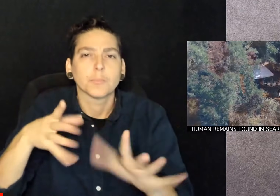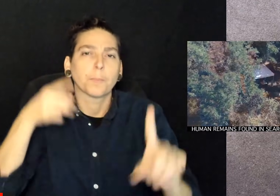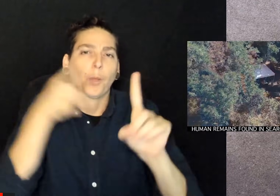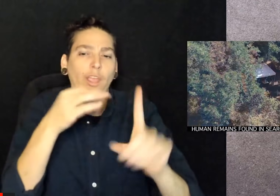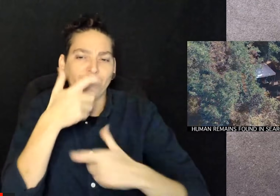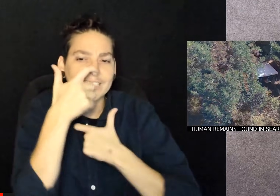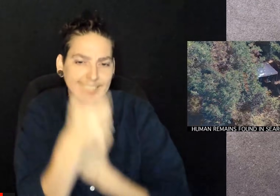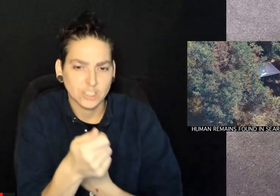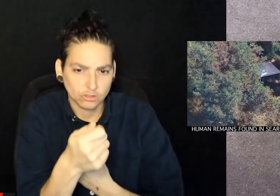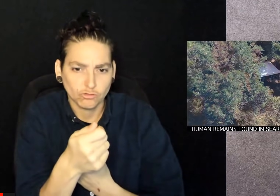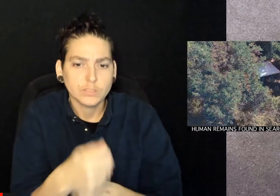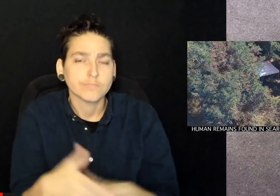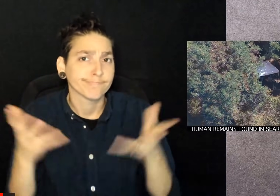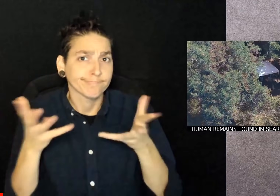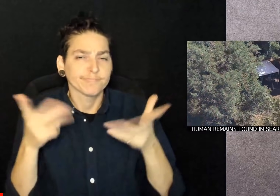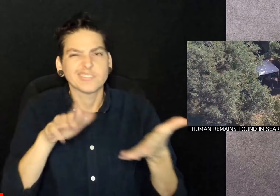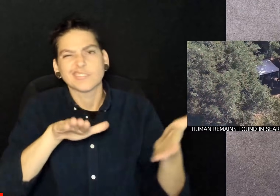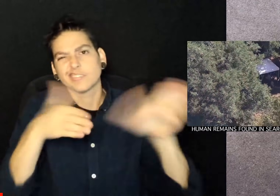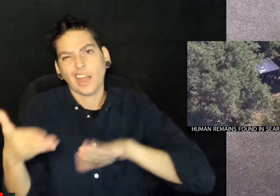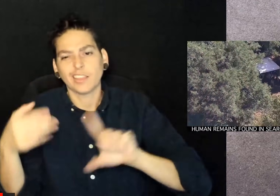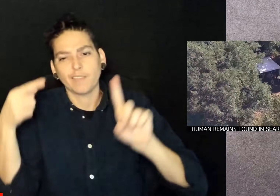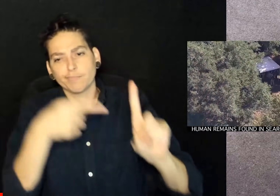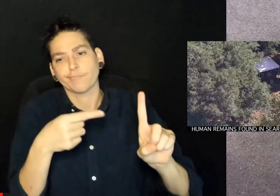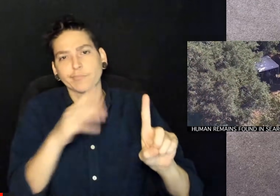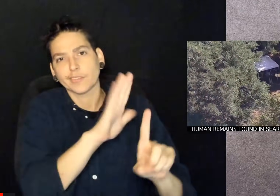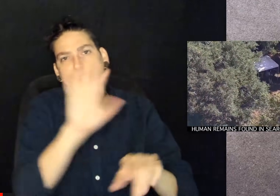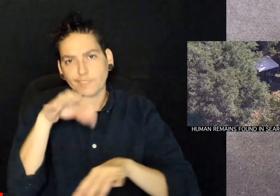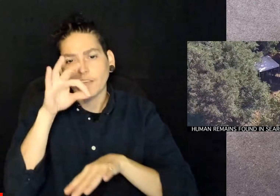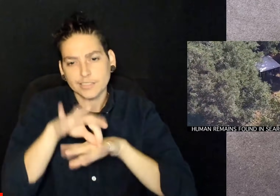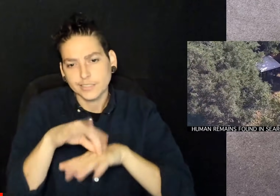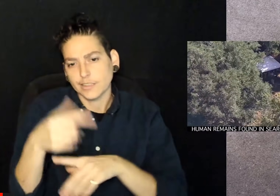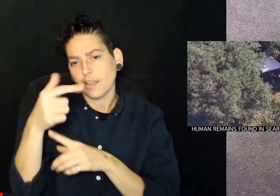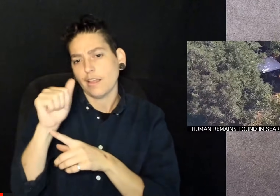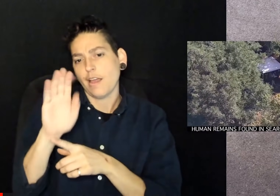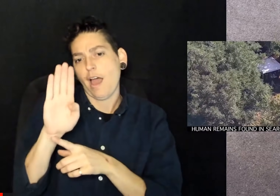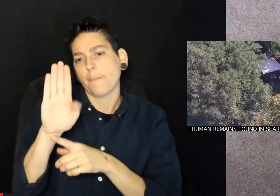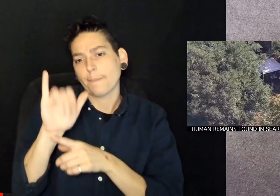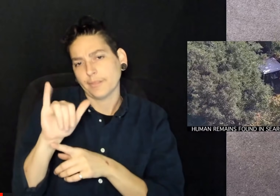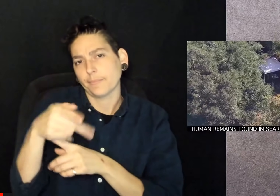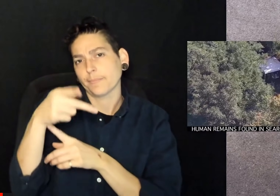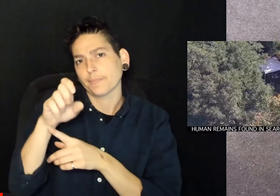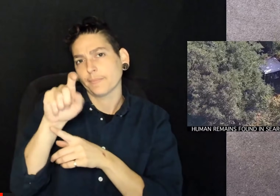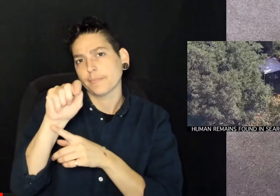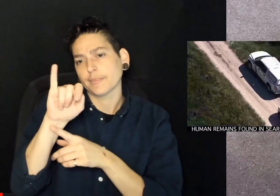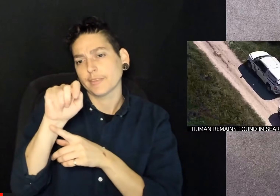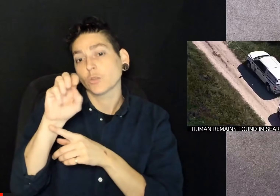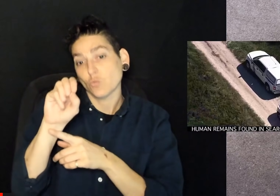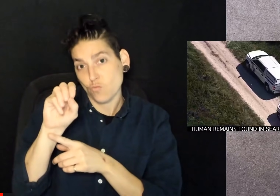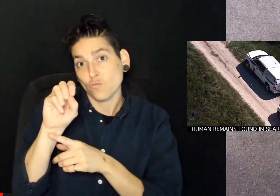the search for Brian Laundrie the man considered a person of interest in the death of his fianc